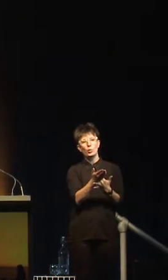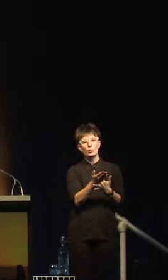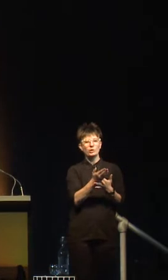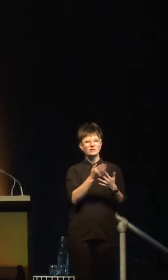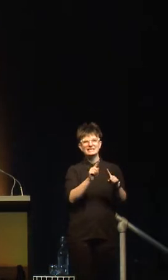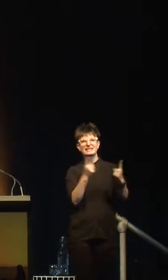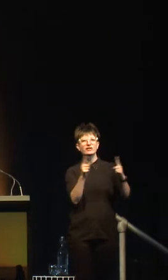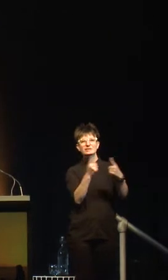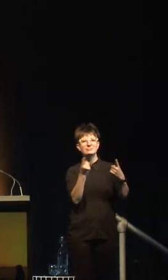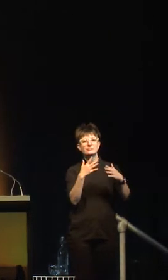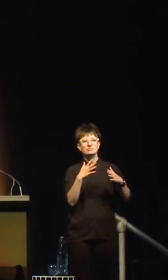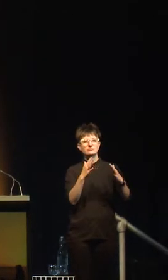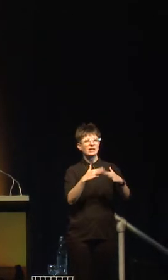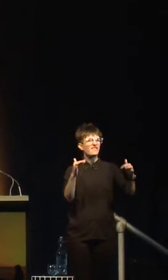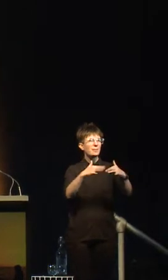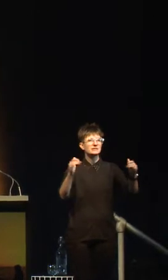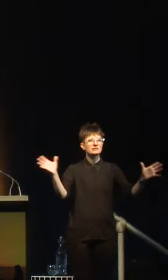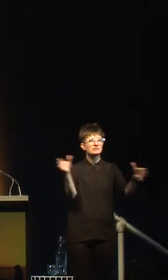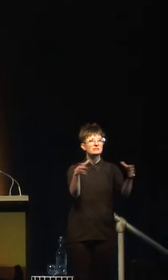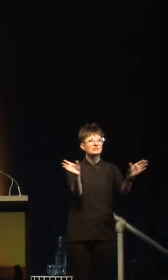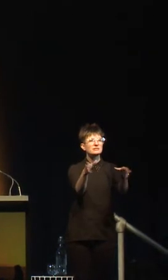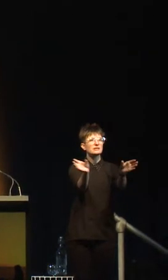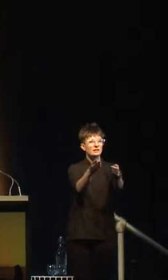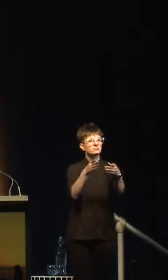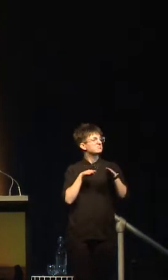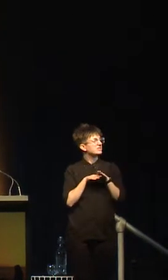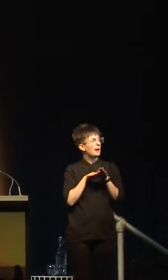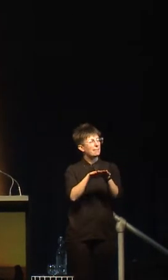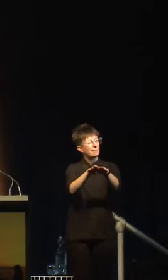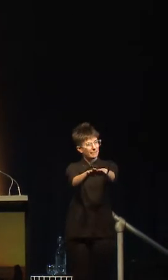years. That's the point is to try and get that sense of consensus about where we're